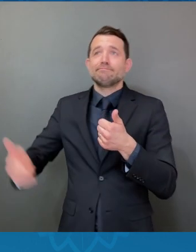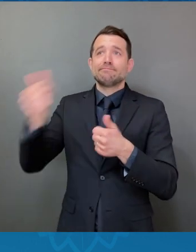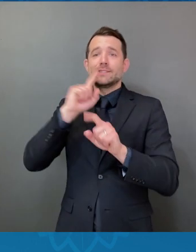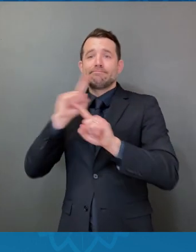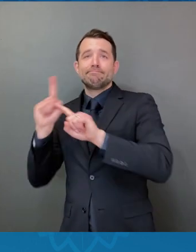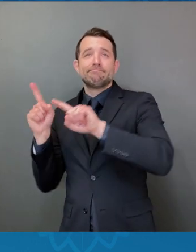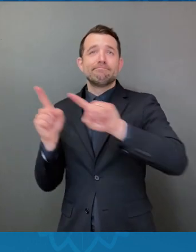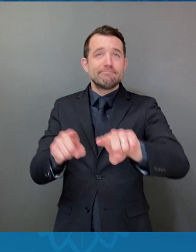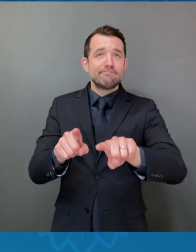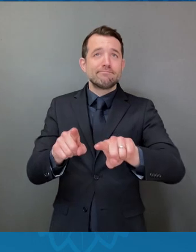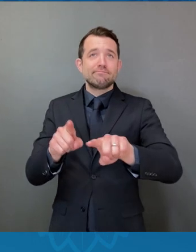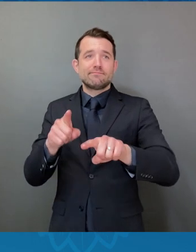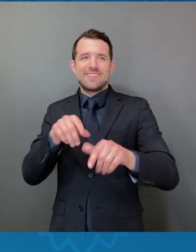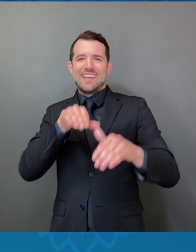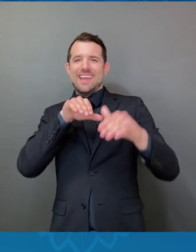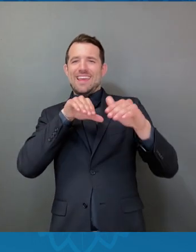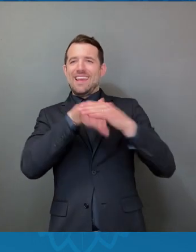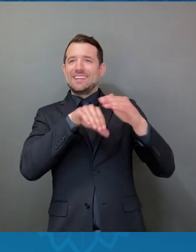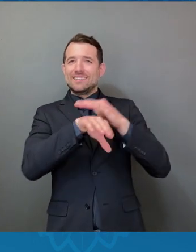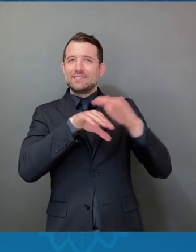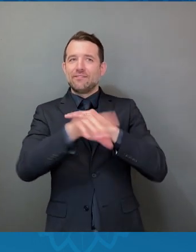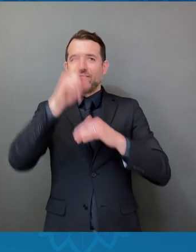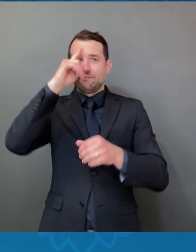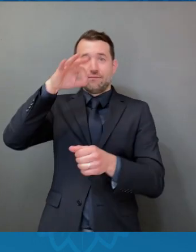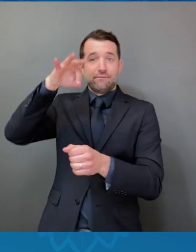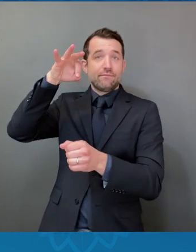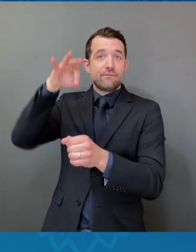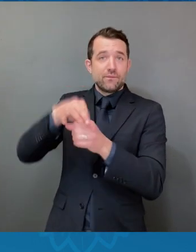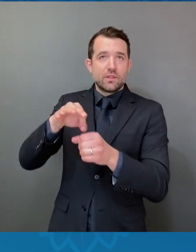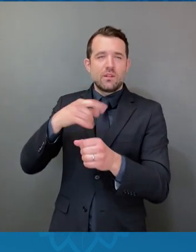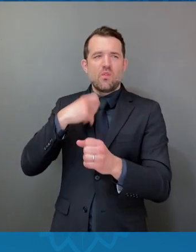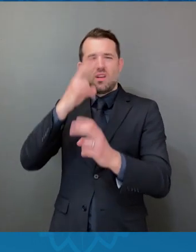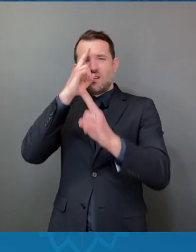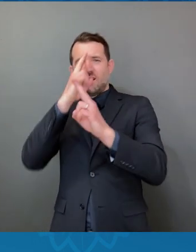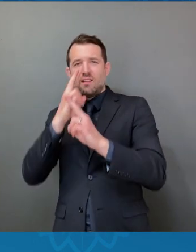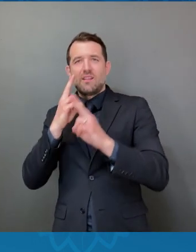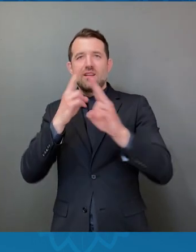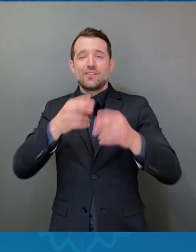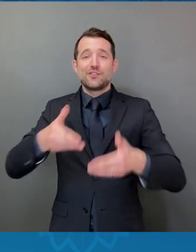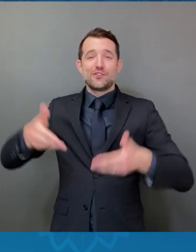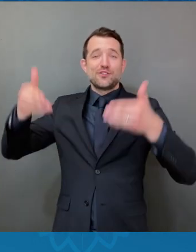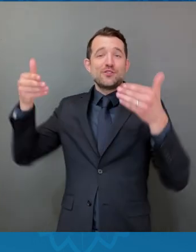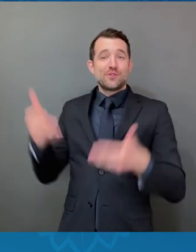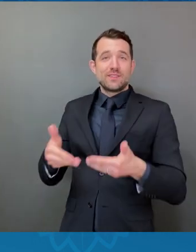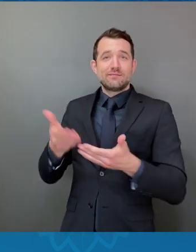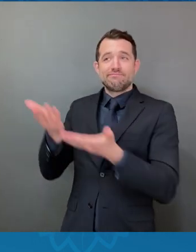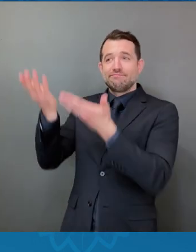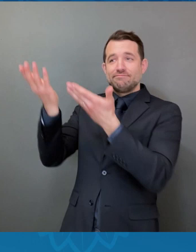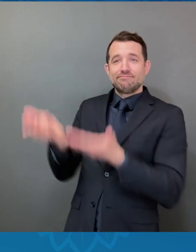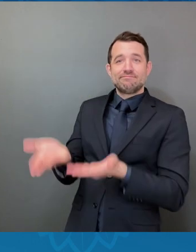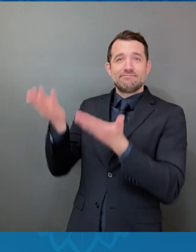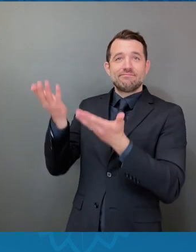And with that, it's an honor to introduce you today, Madam Vice President. The Vice President: Thank you, Justin. Thank you so much and for all of your work